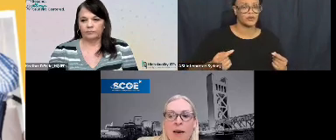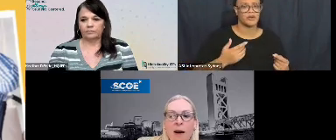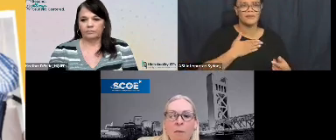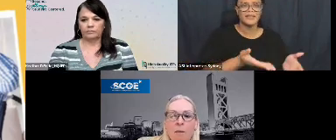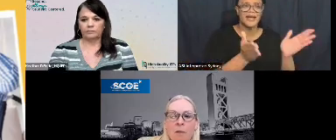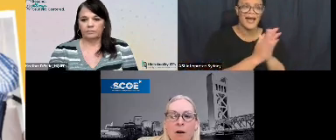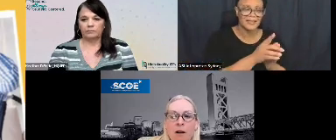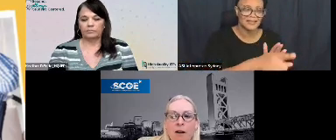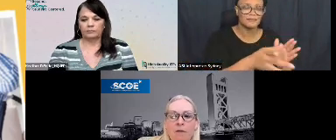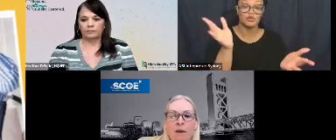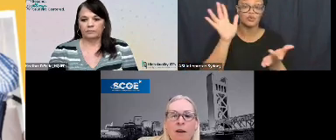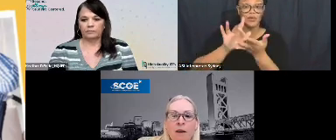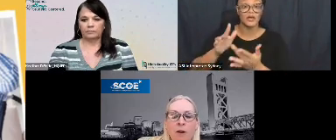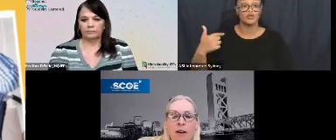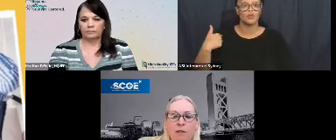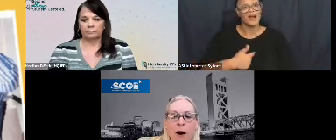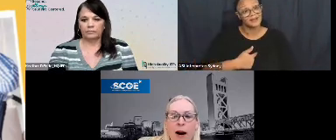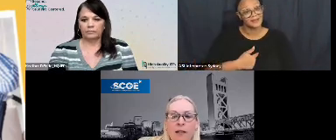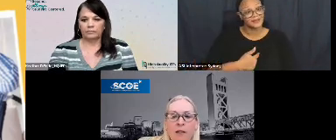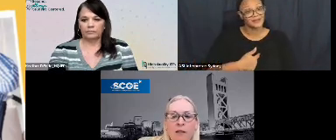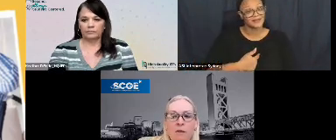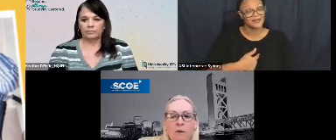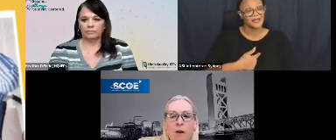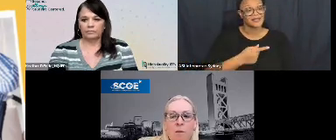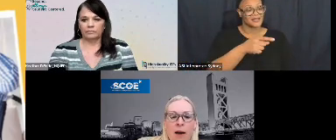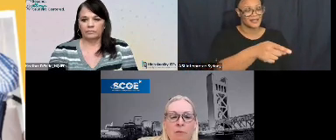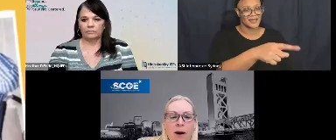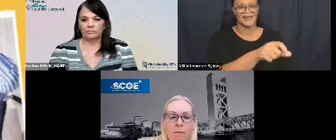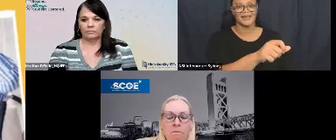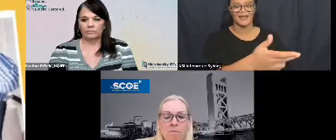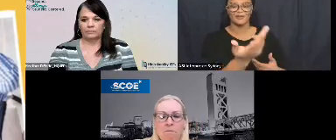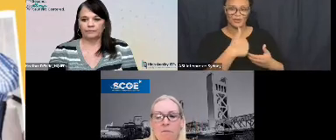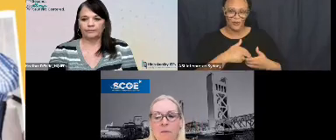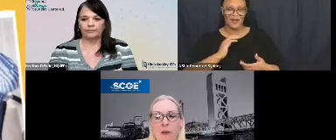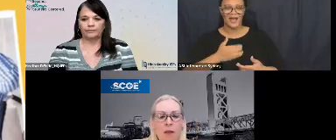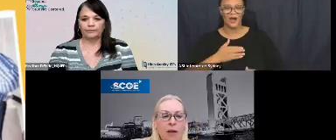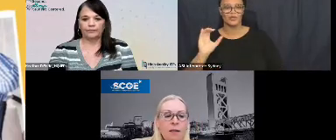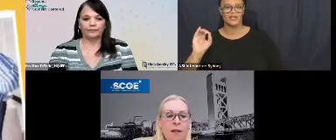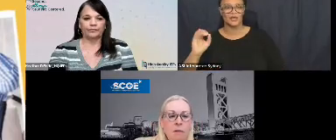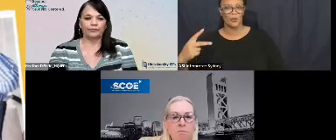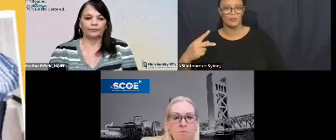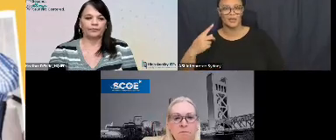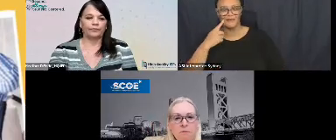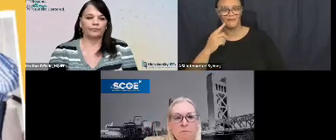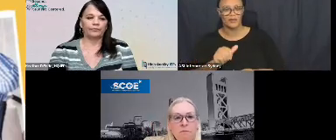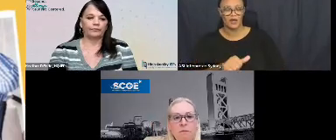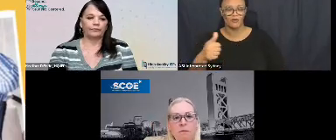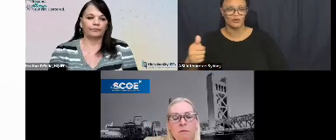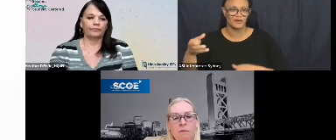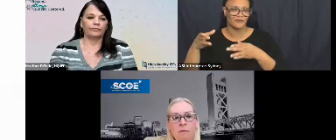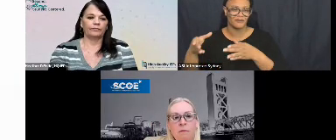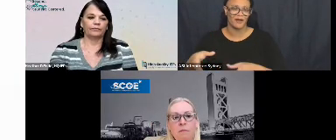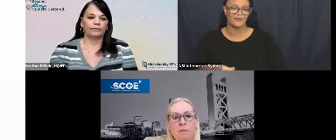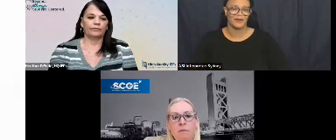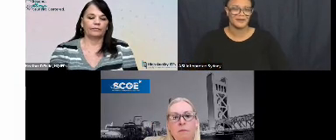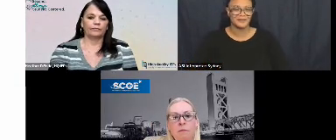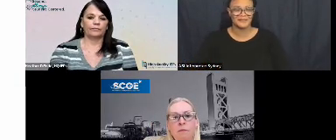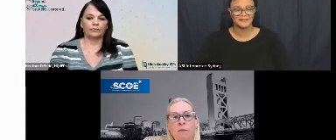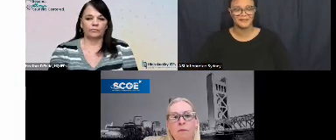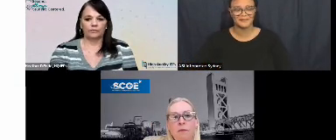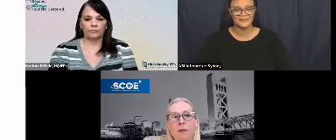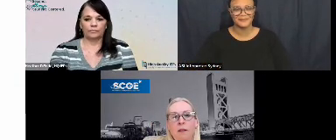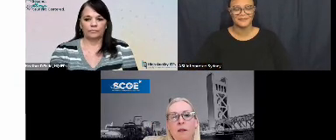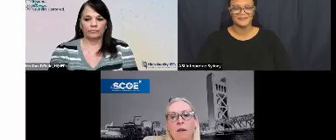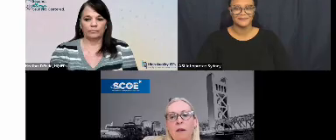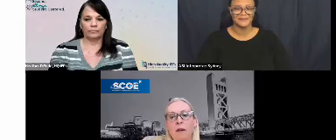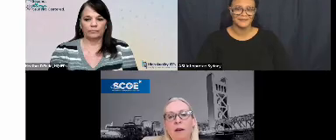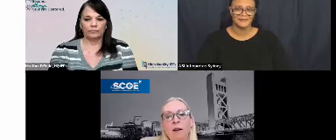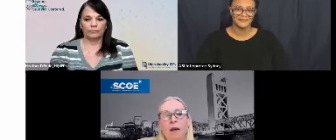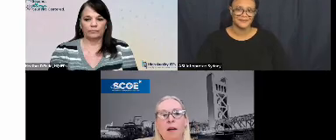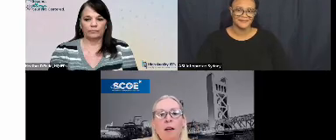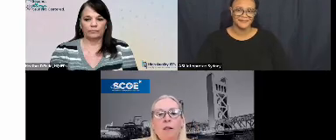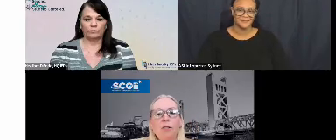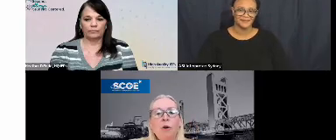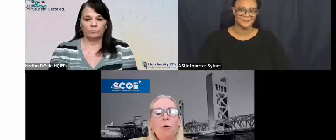so we can help them be part of our community of practice for the alt pathway. Next slide.